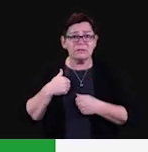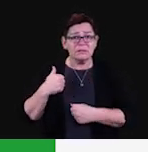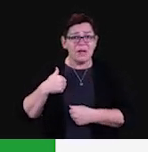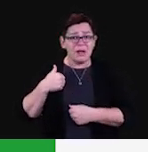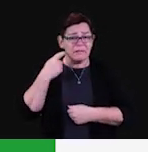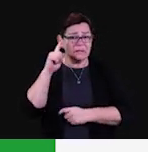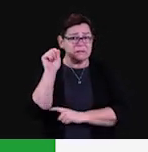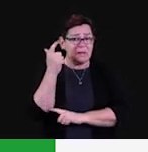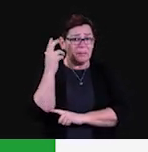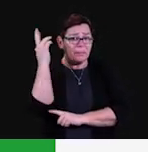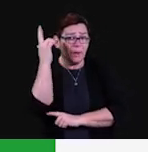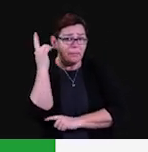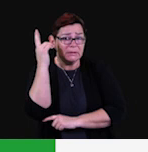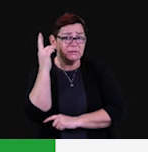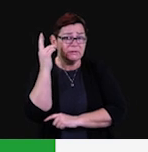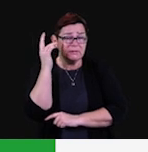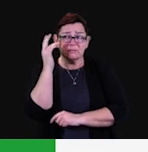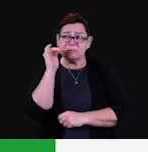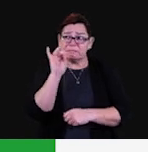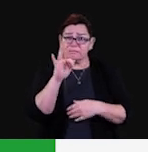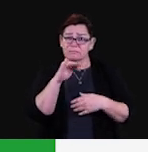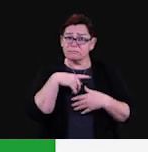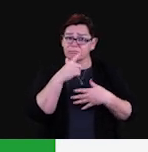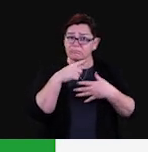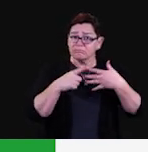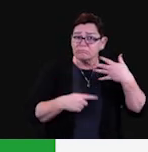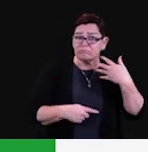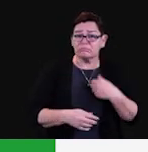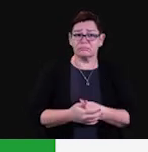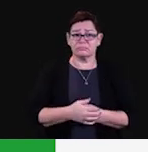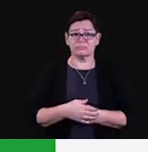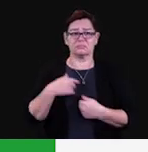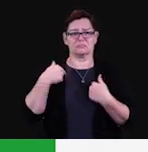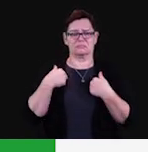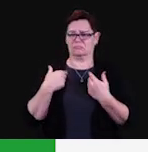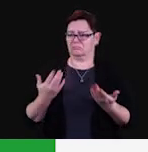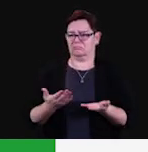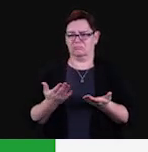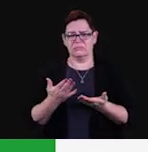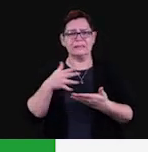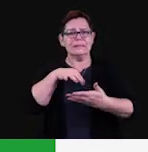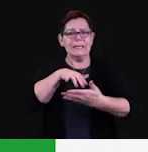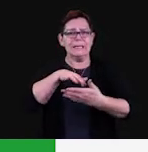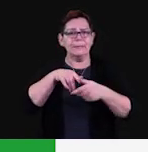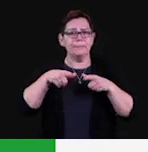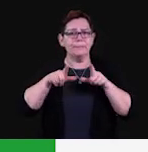I’m on a study permit and a full-time student; I live in a room on campus;